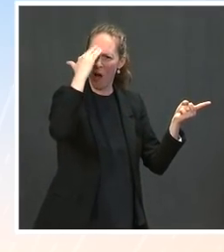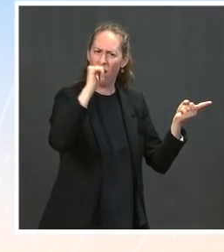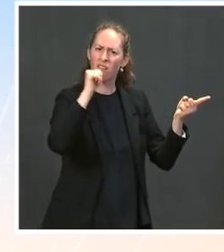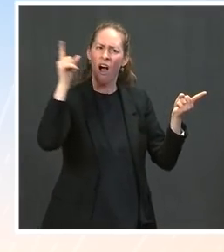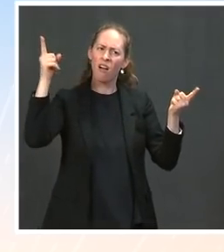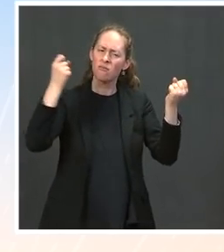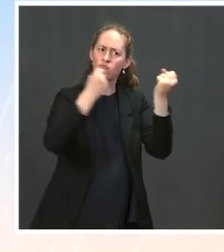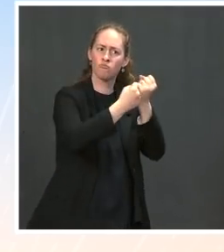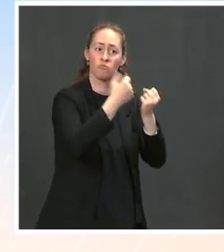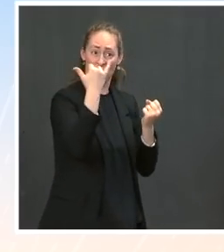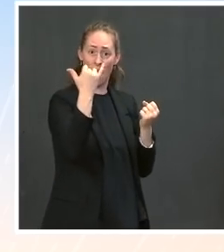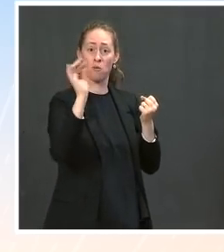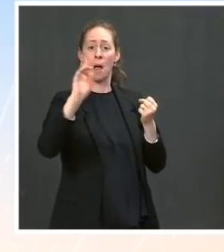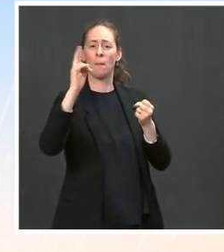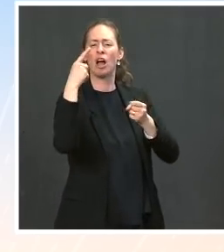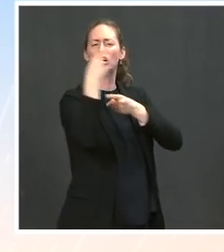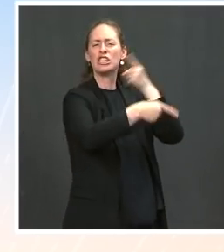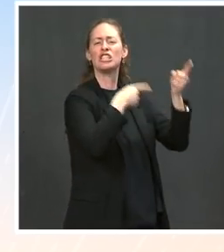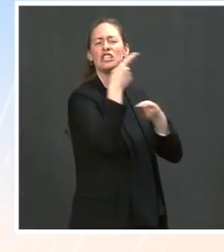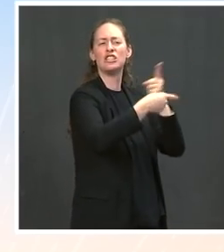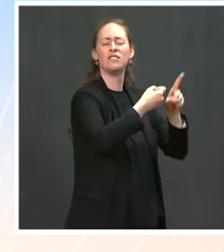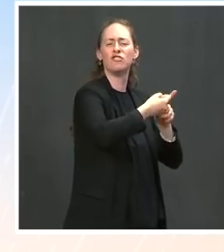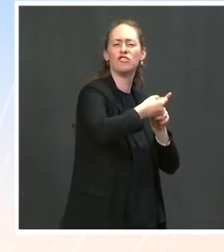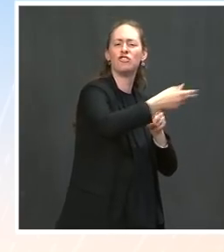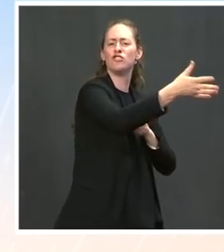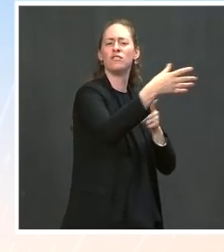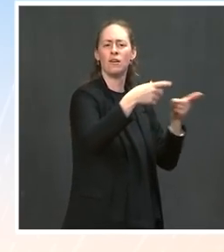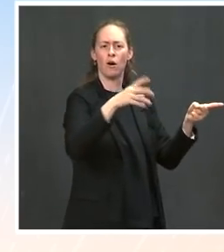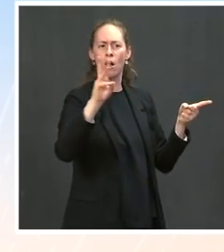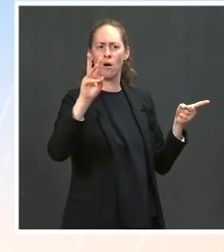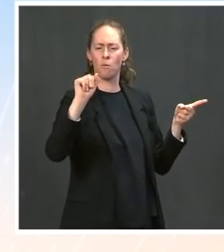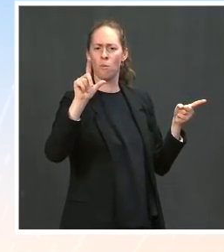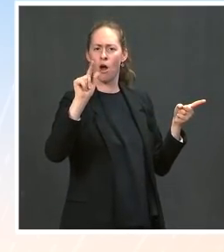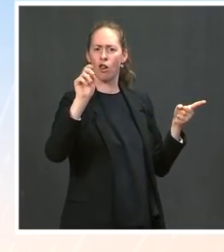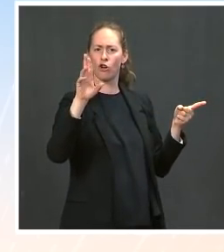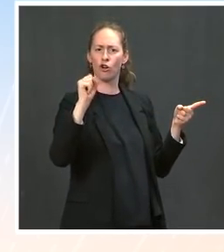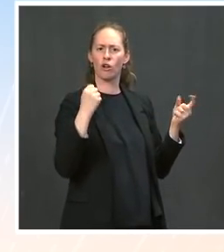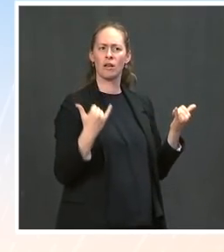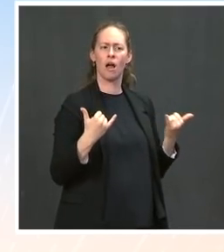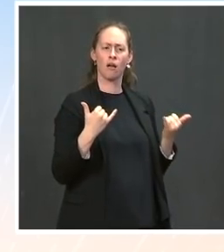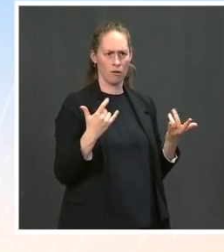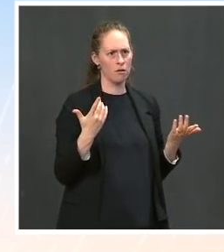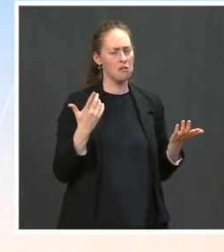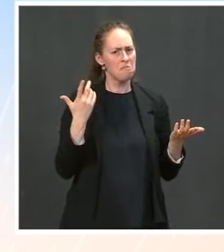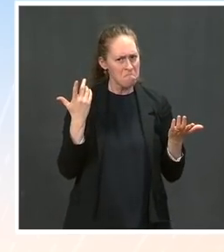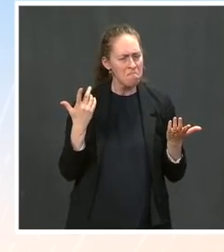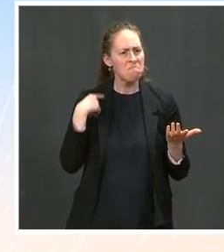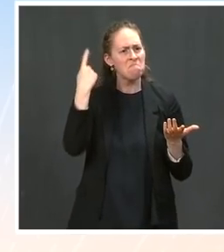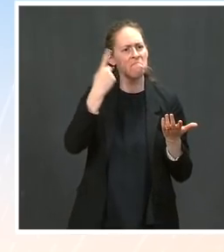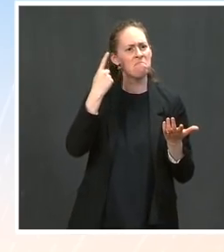I wonder why the White House isn't saying, "We -- we back what she said about being confrontational. She was obviously not threatening violence."